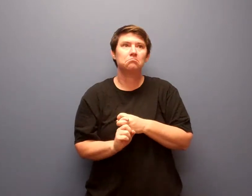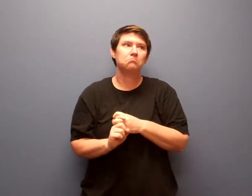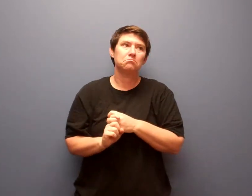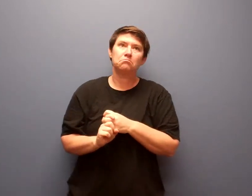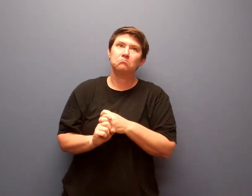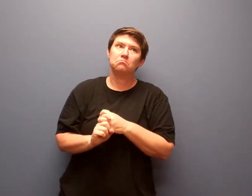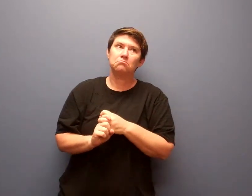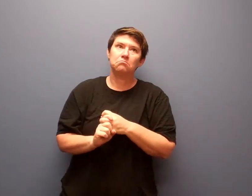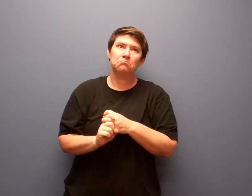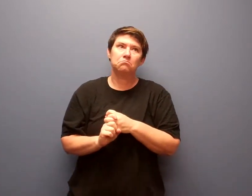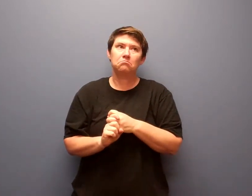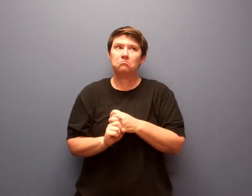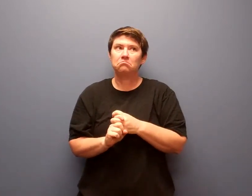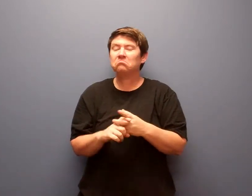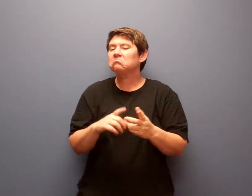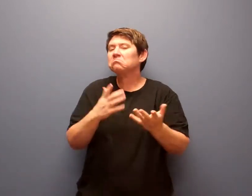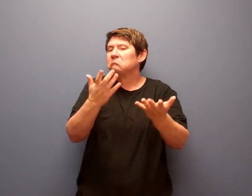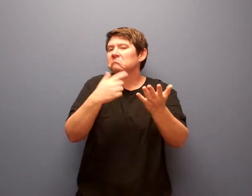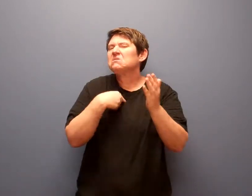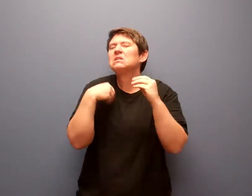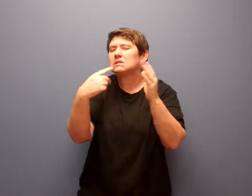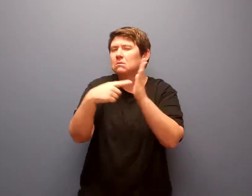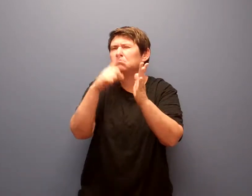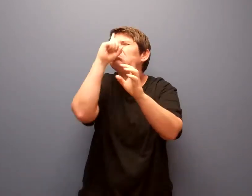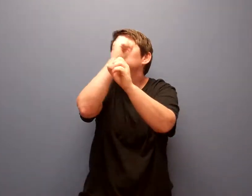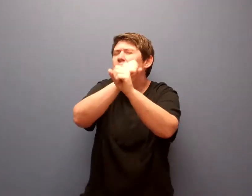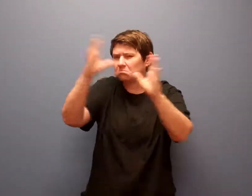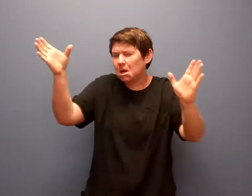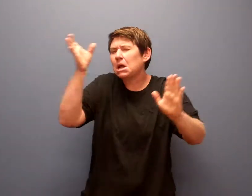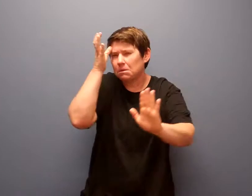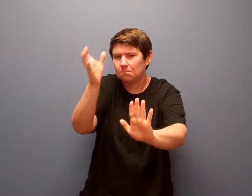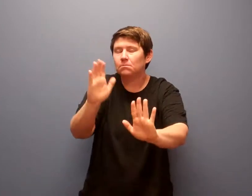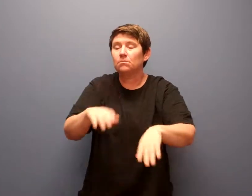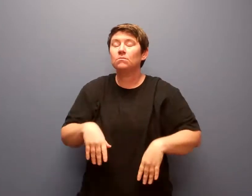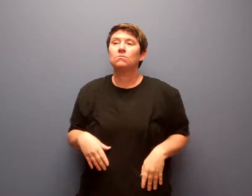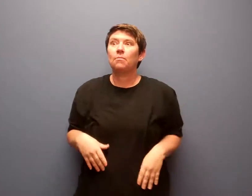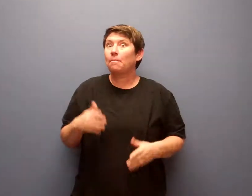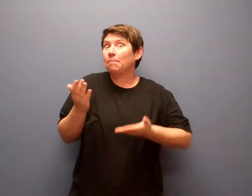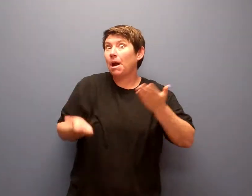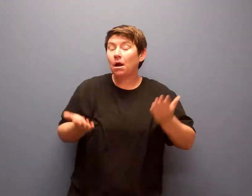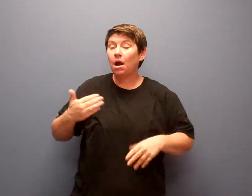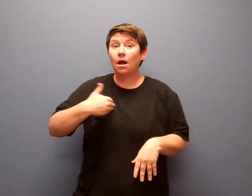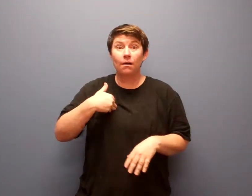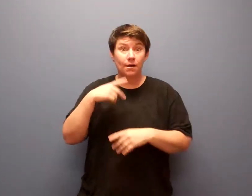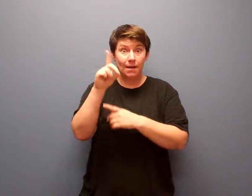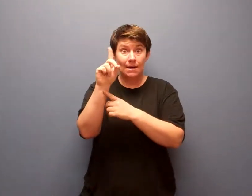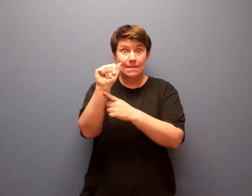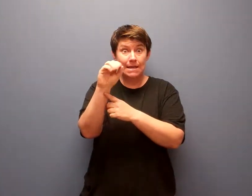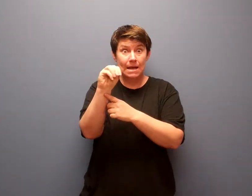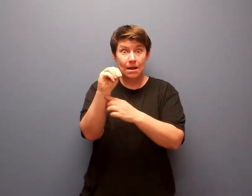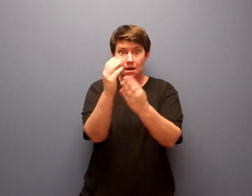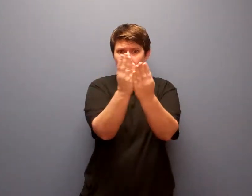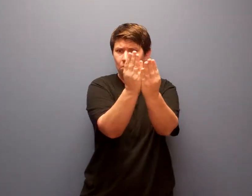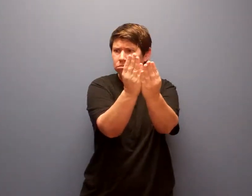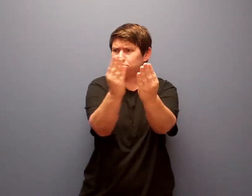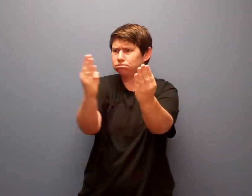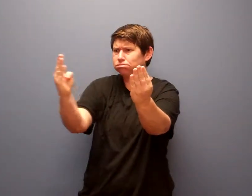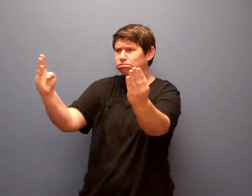Another example could be a dam.